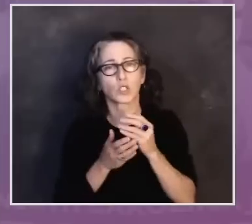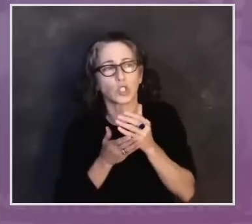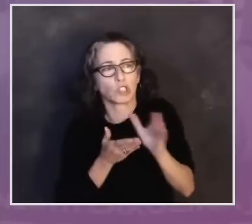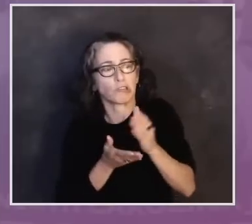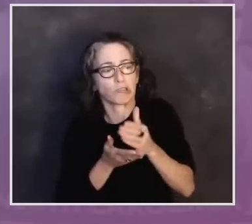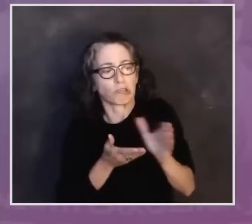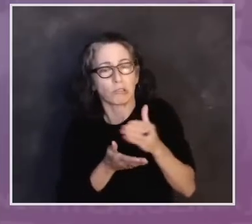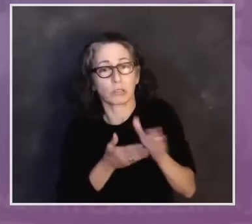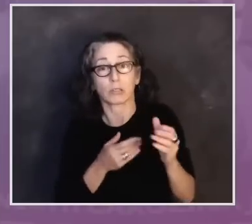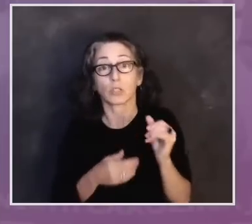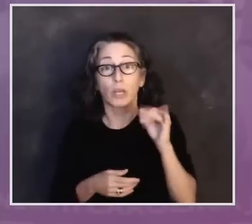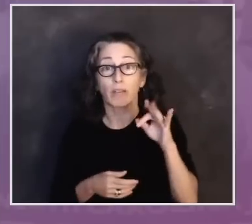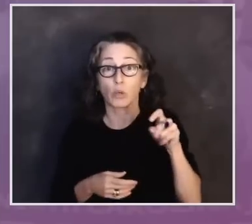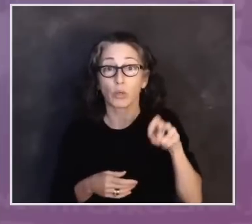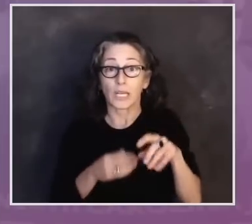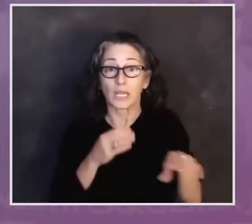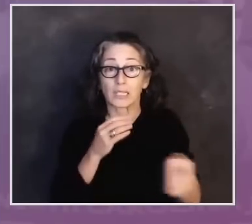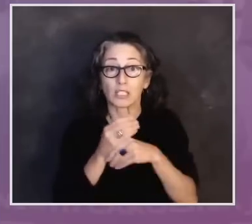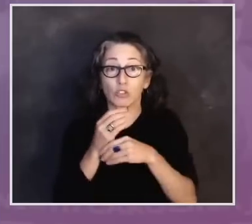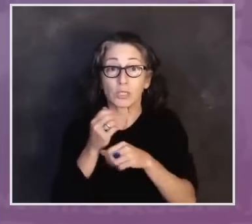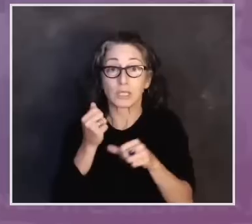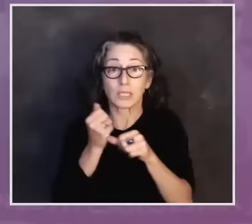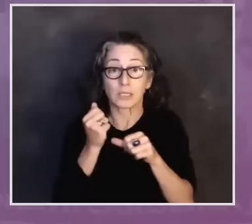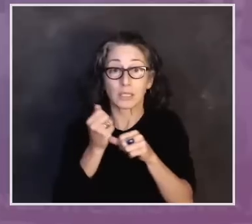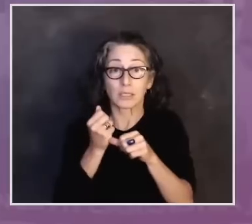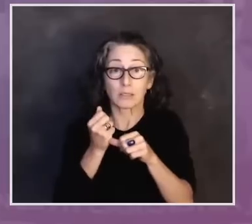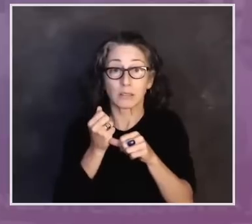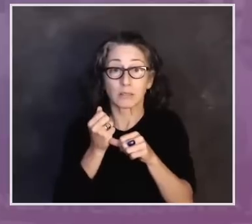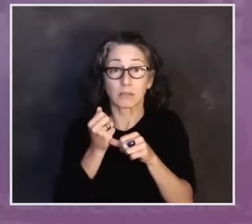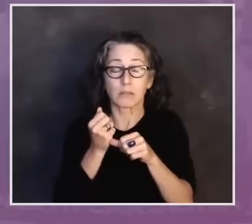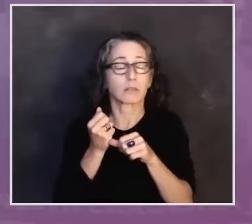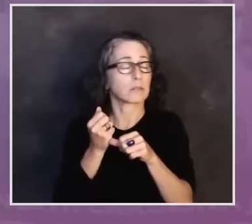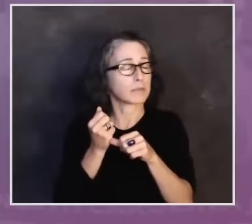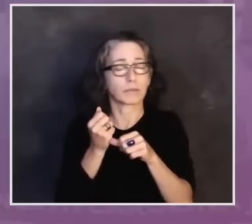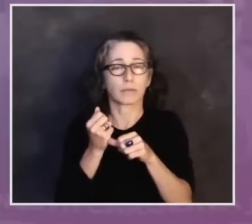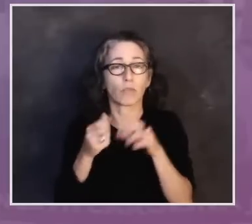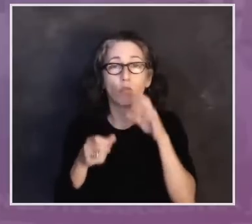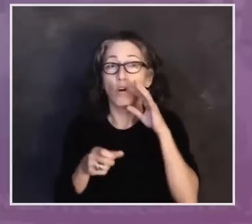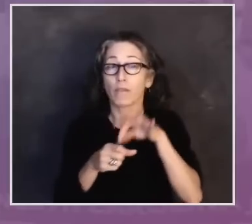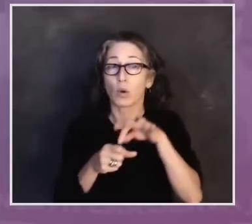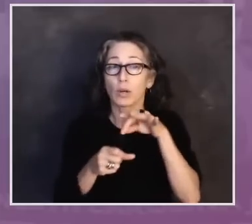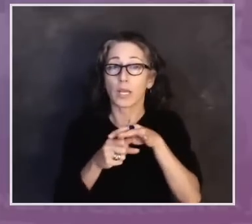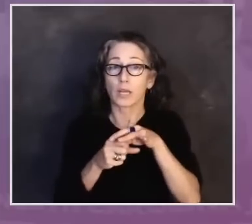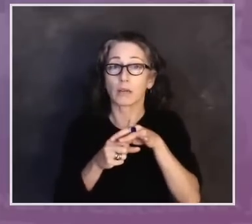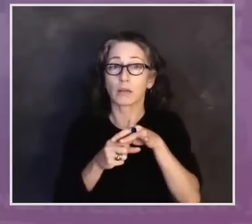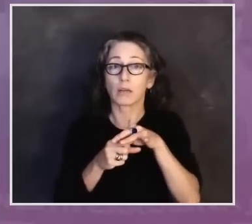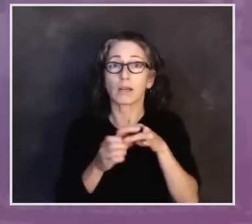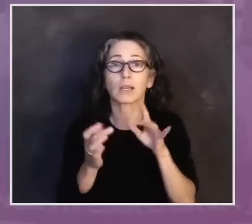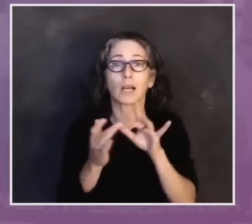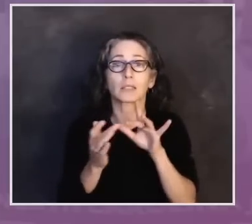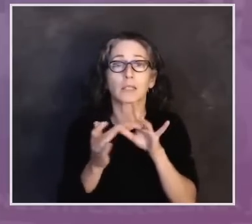THINGS THAT ARE VERY NEGATIVE, TRYING TO KEEP US AWAY.